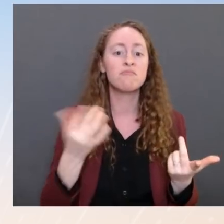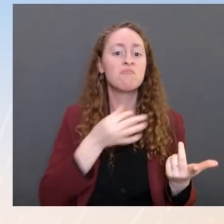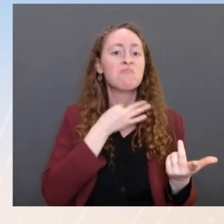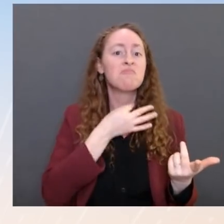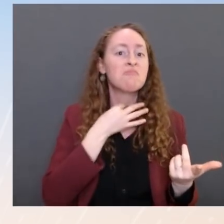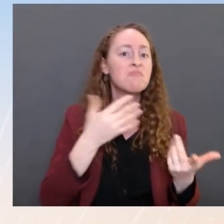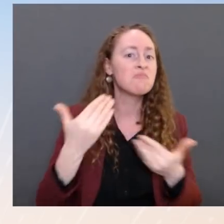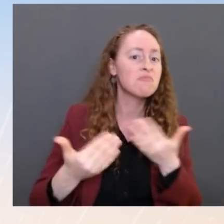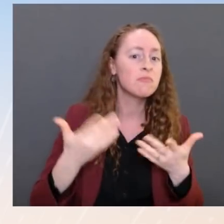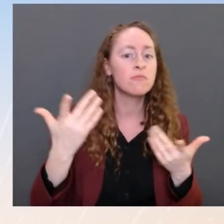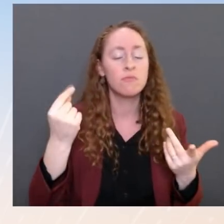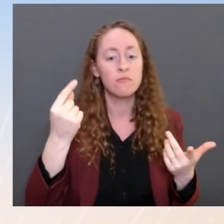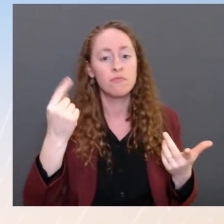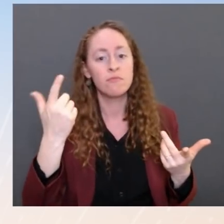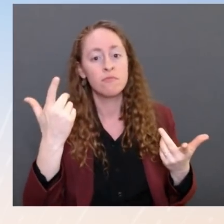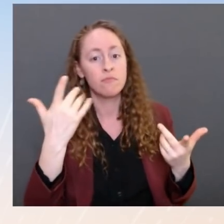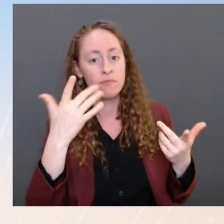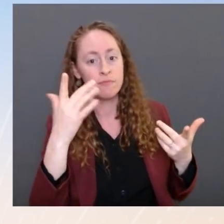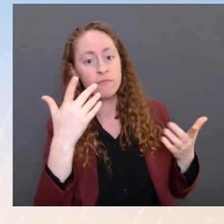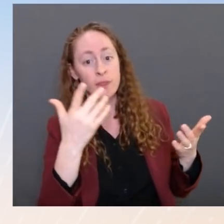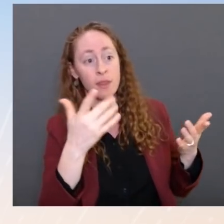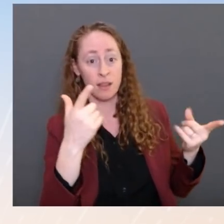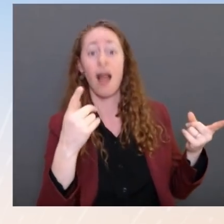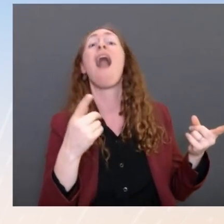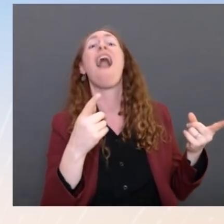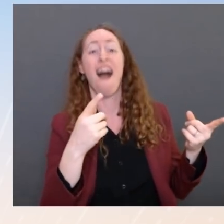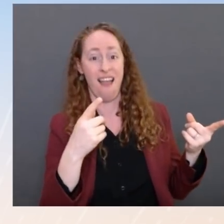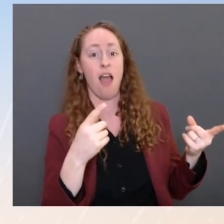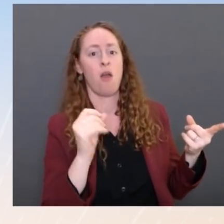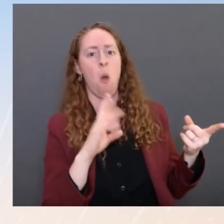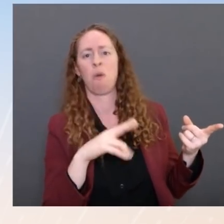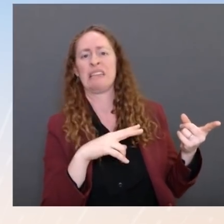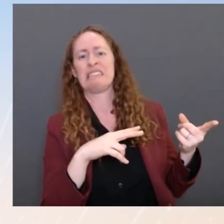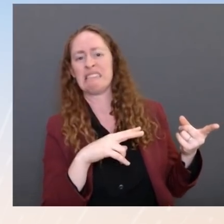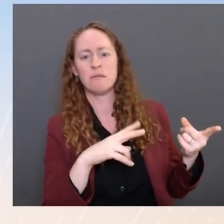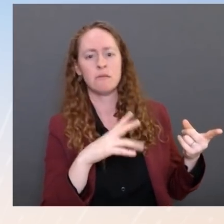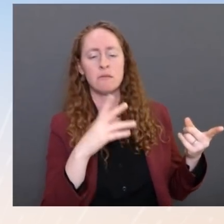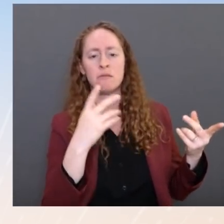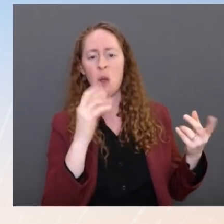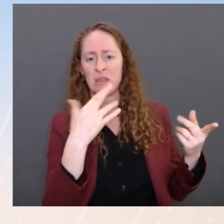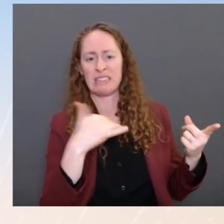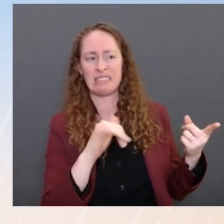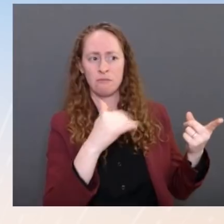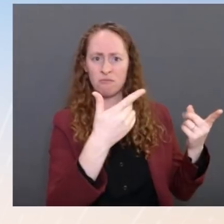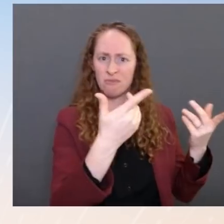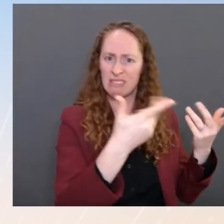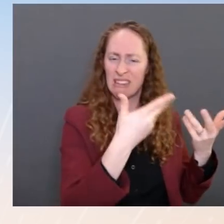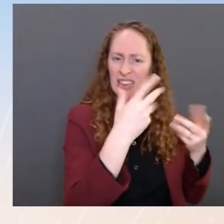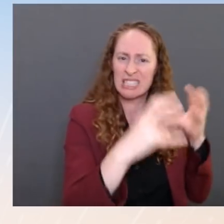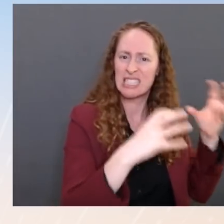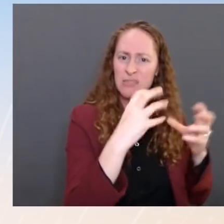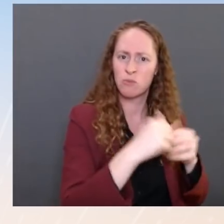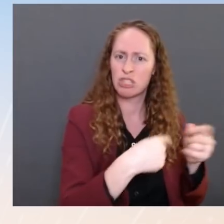being a part of the discussion, but I can check and see after the briefing if there's more details. The Press: Thank you. And then, on NATO: